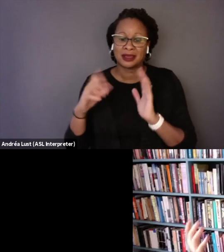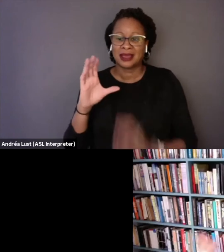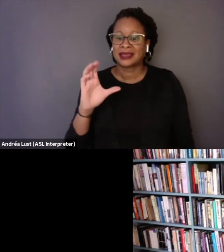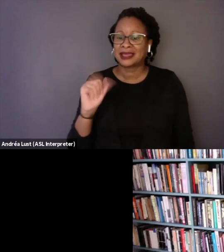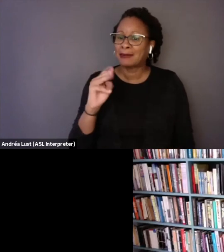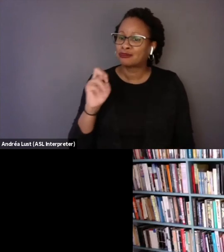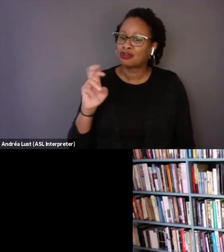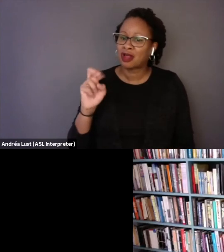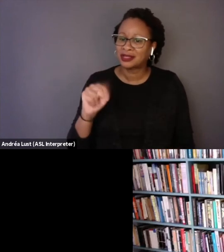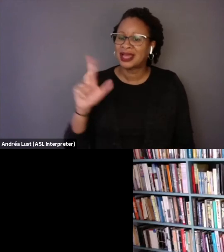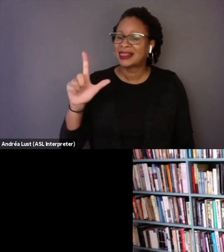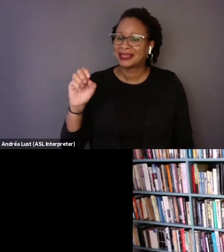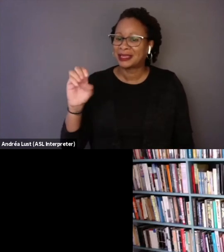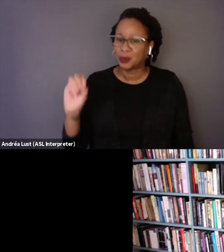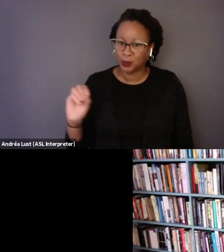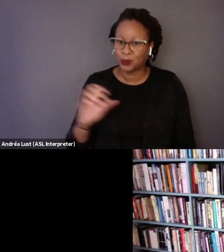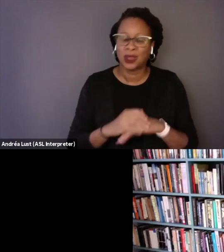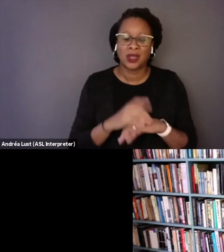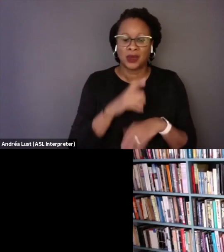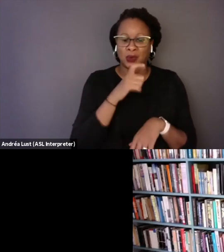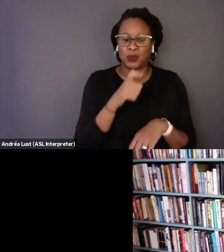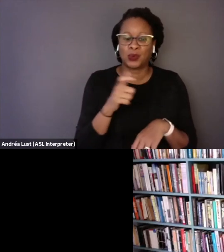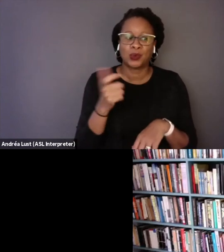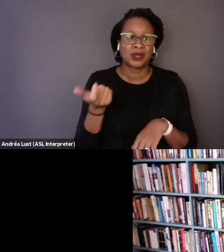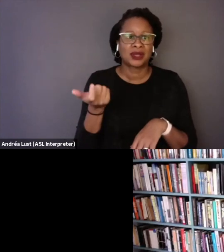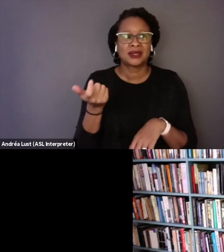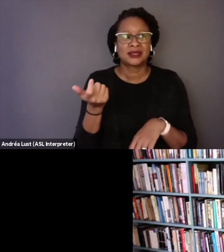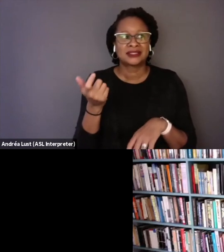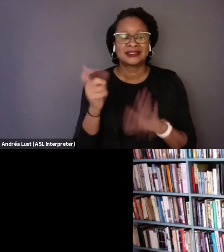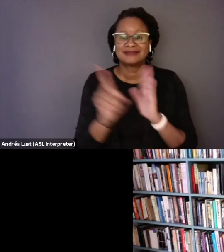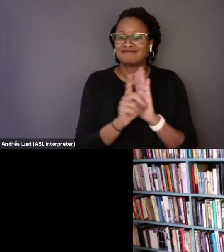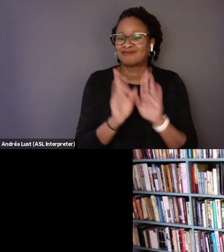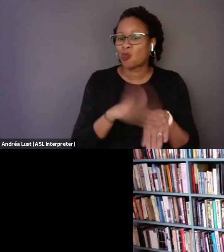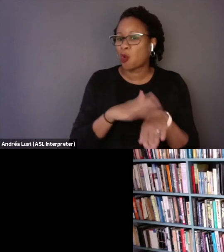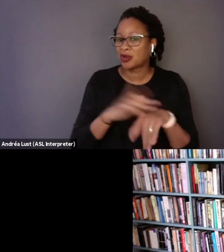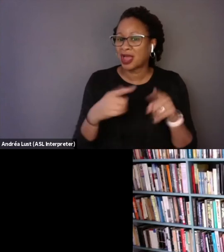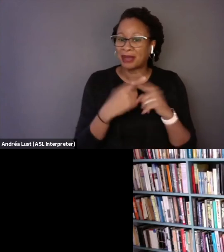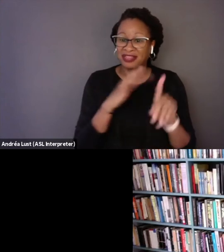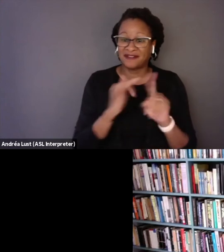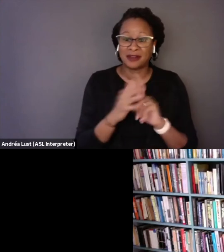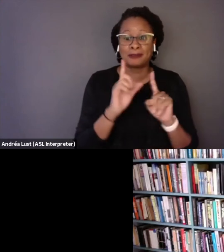who sound the alarms about the environment, but there's no global united figure like that.